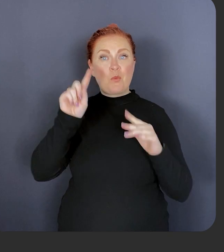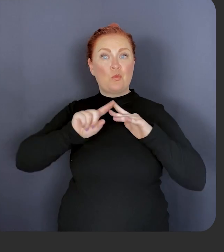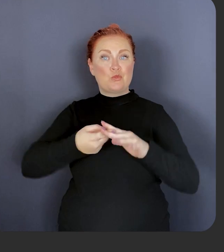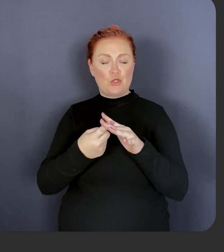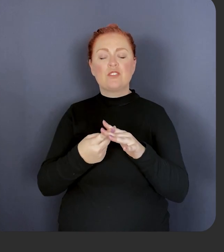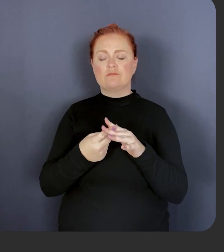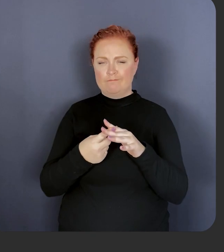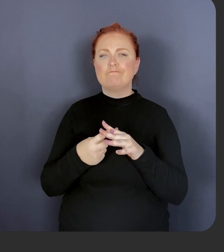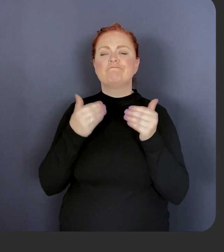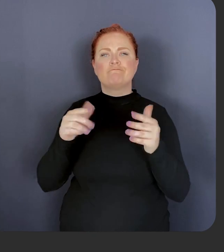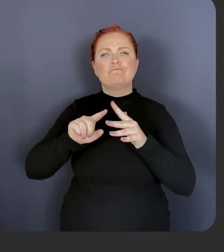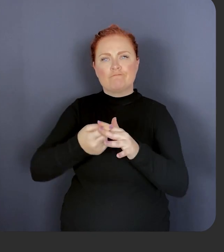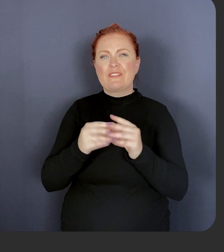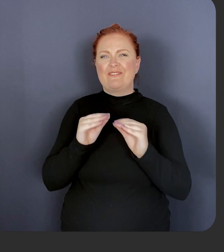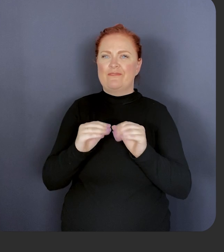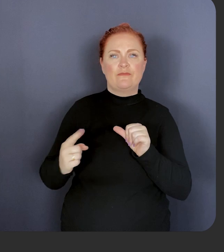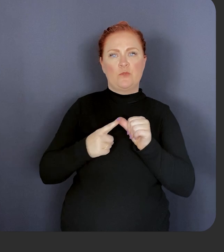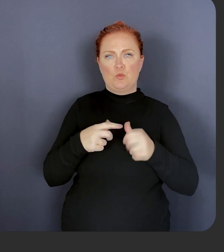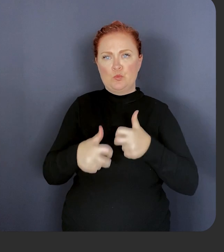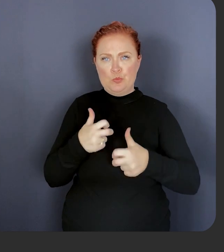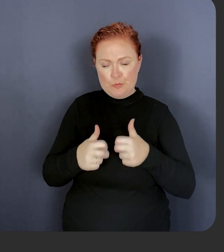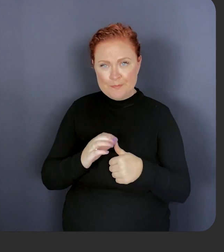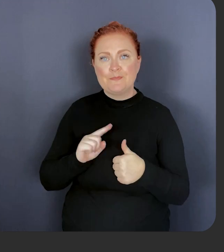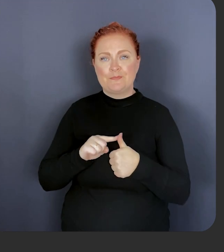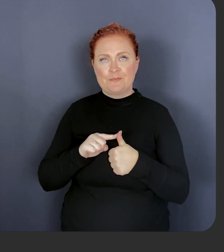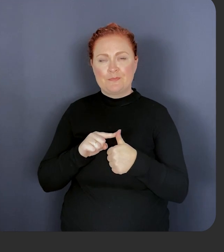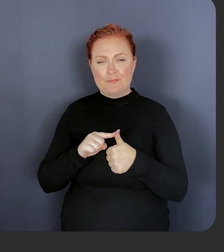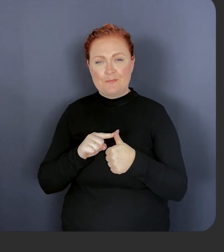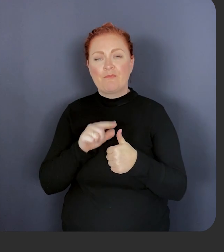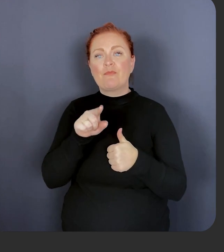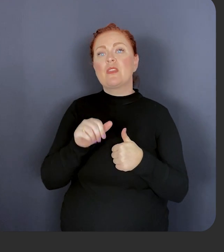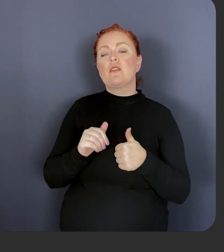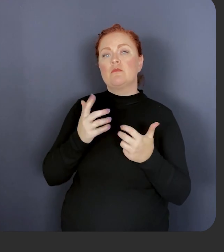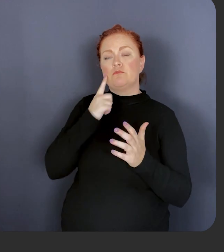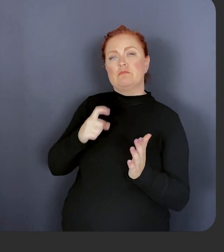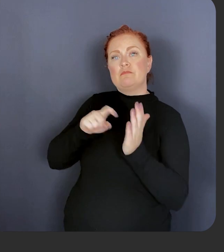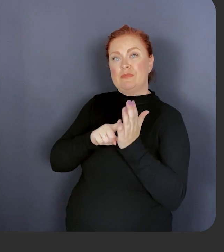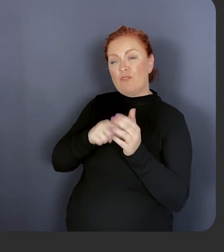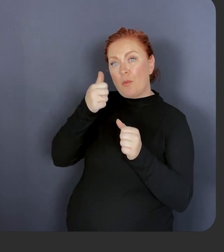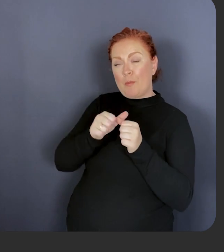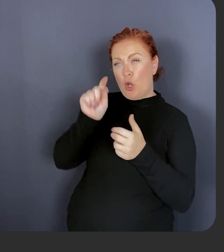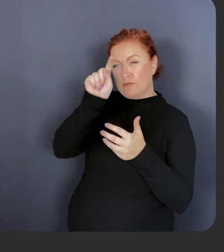I want to get started by fixing our first issue of the eight identified issues that I've picked out,